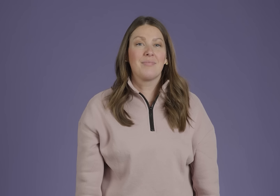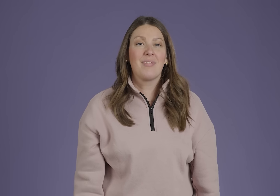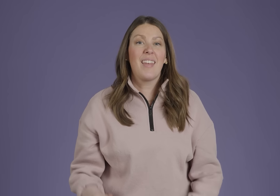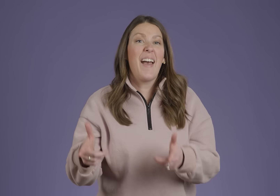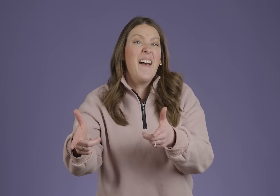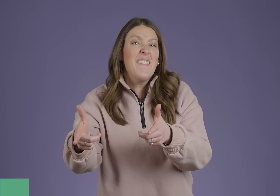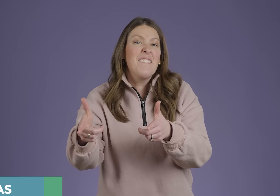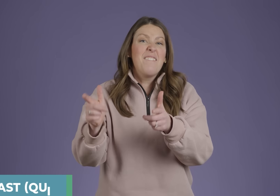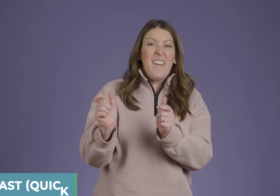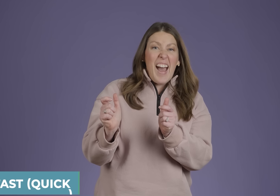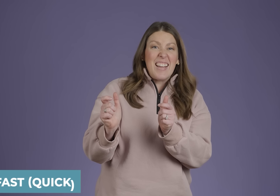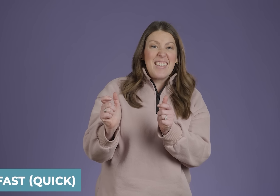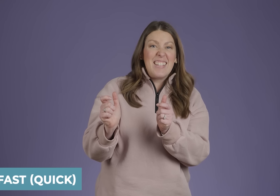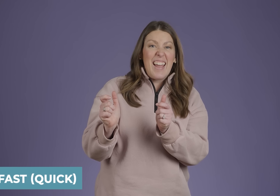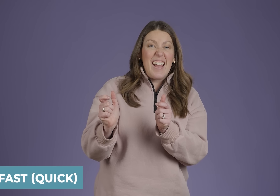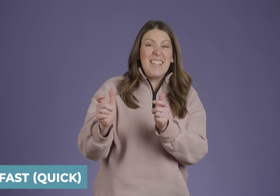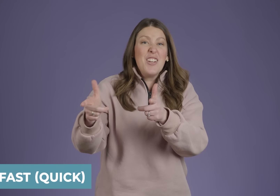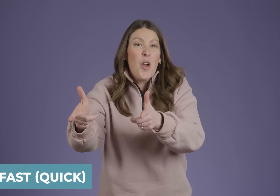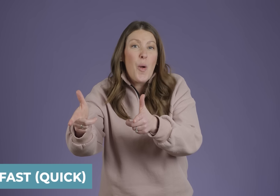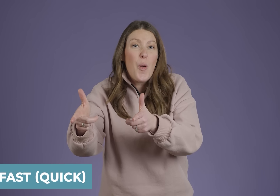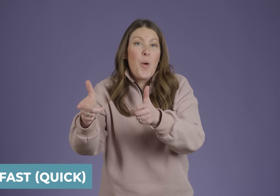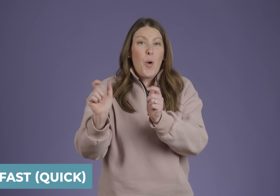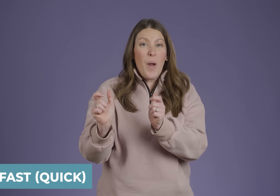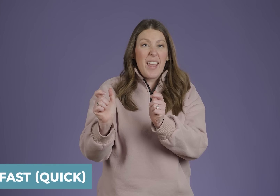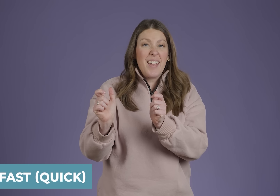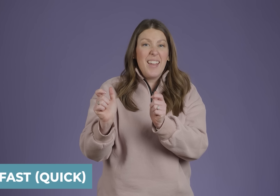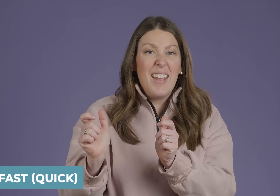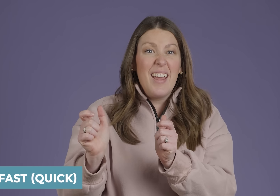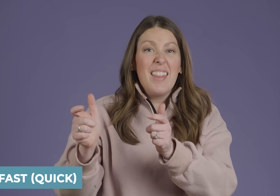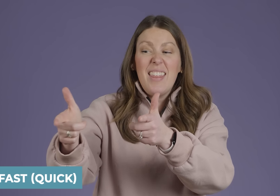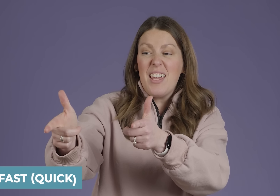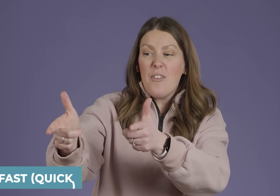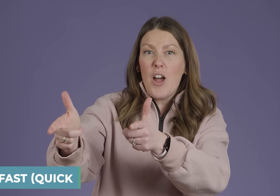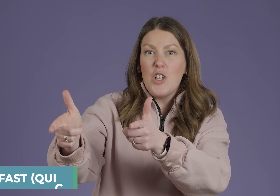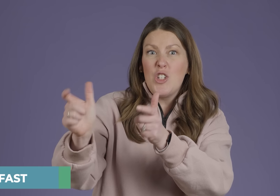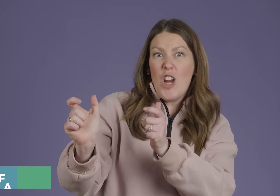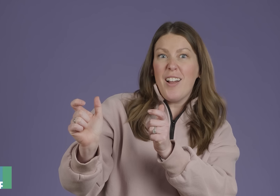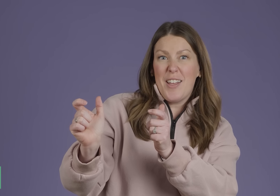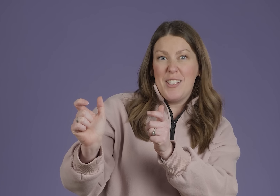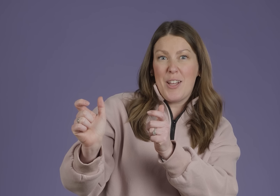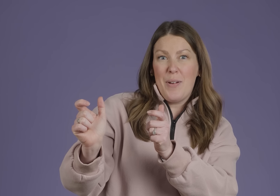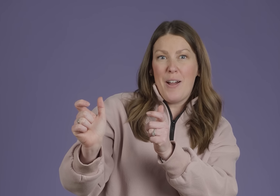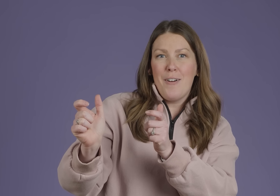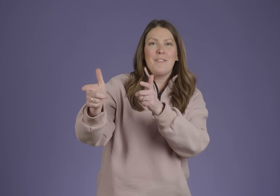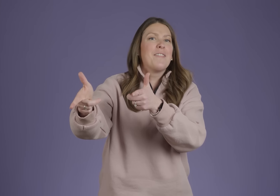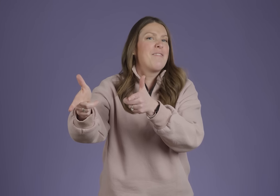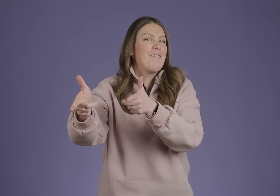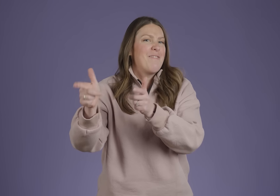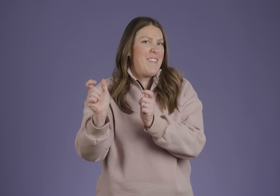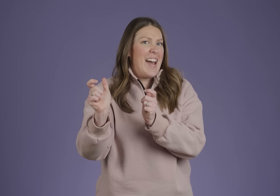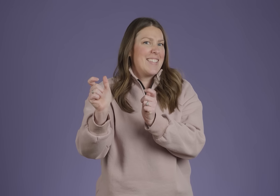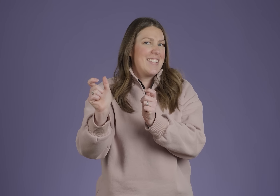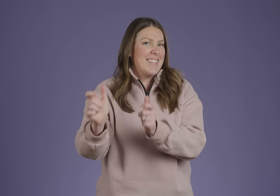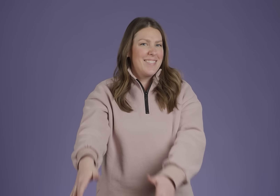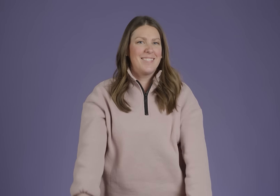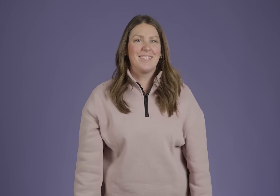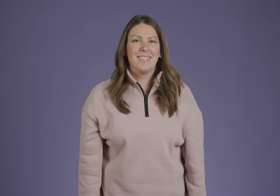Fast as in quick Think of shotguns going off fast